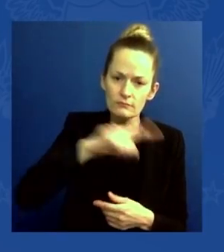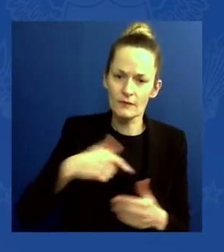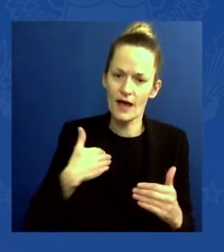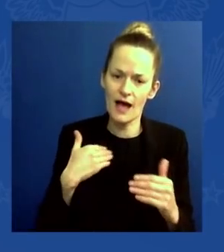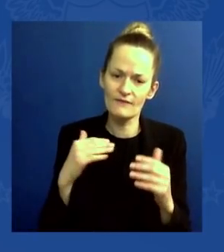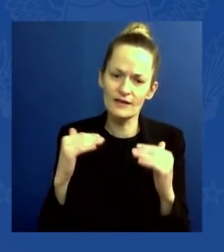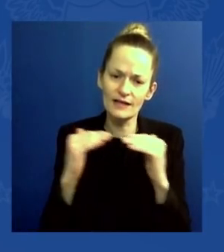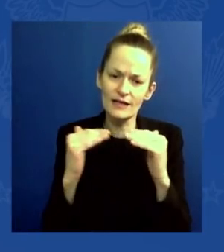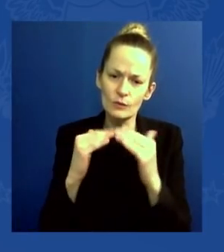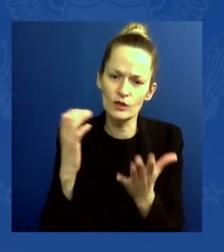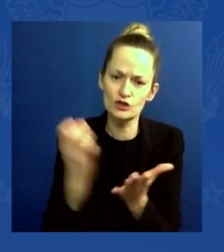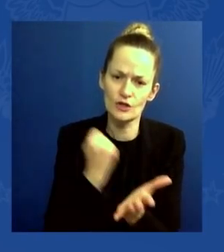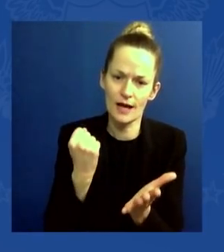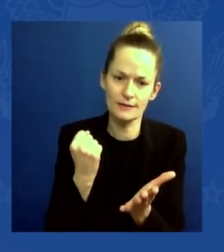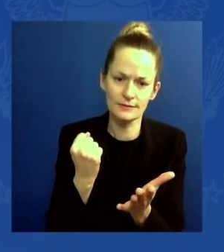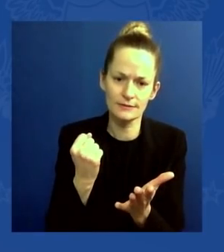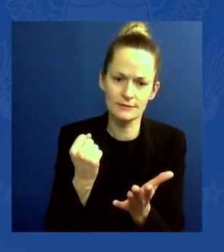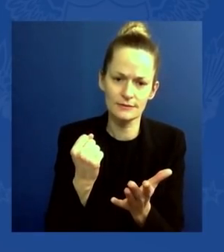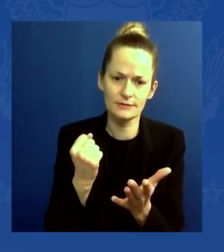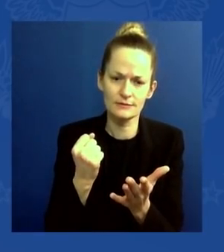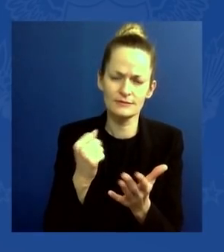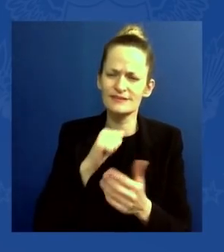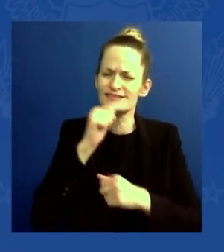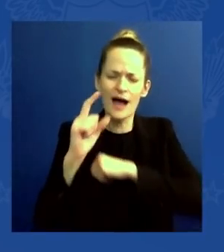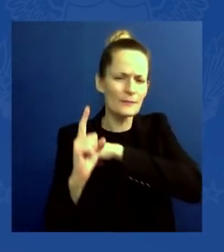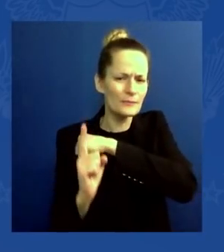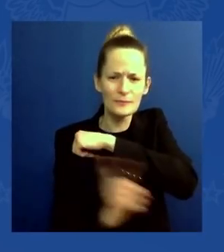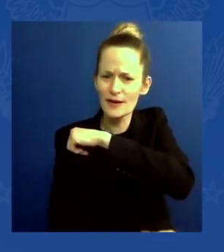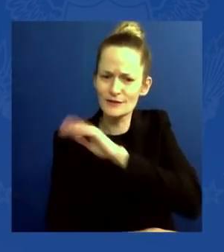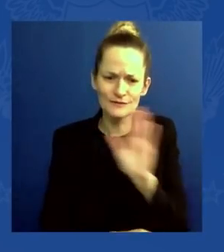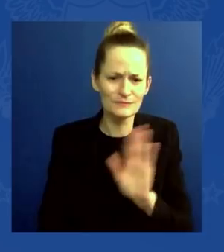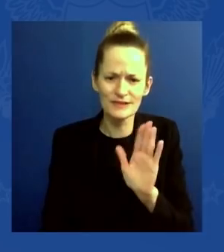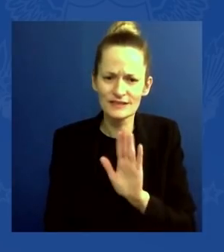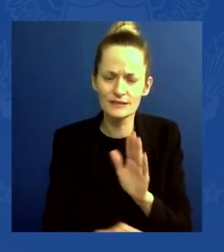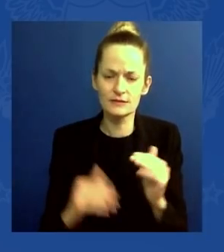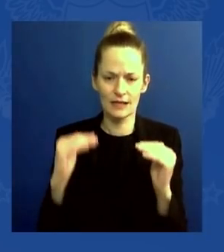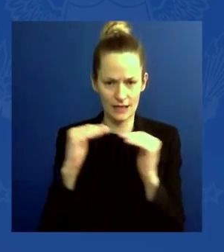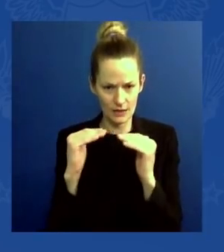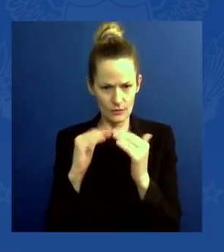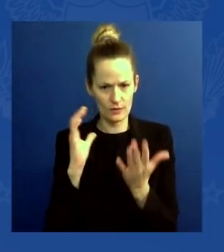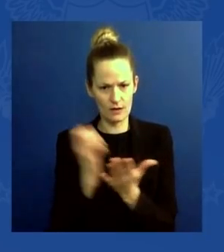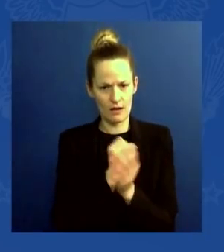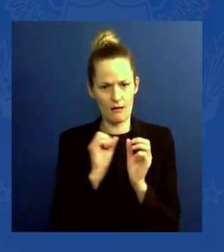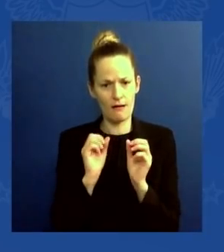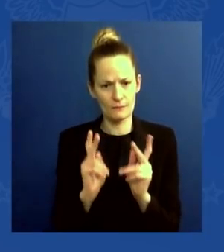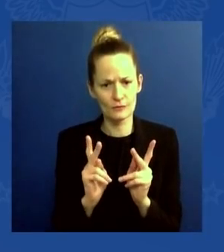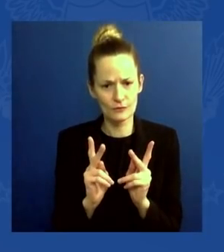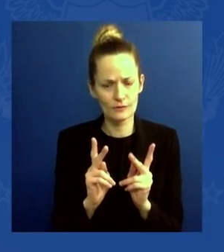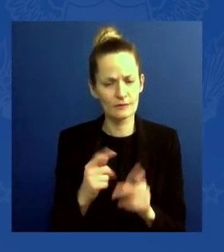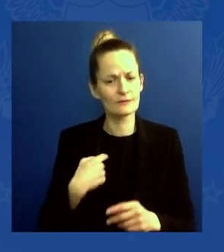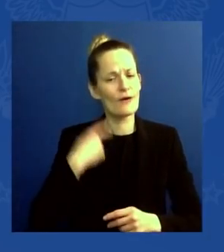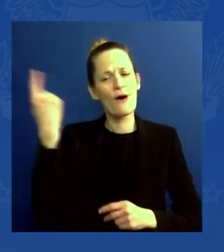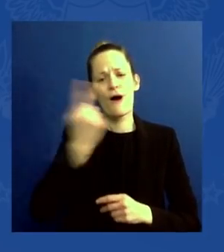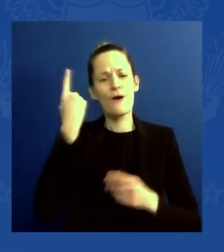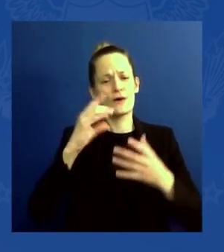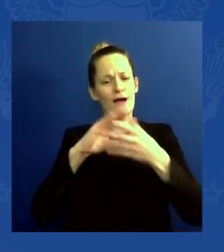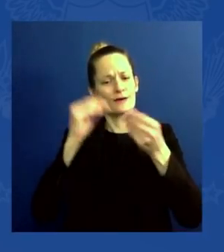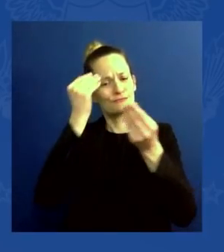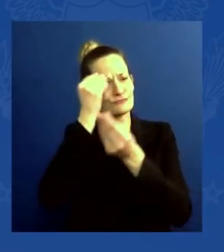against the American people. Never. And that -- what it really means is: Bet on the American people. Give them a shot.